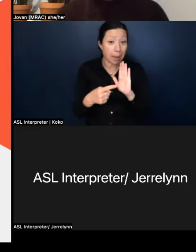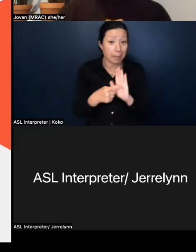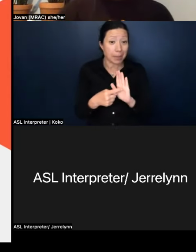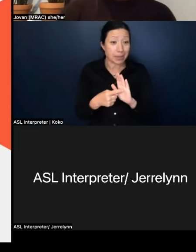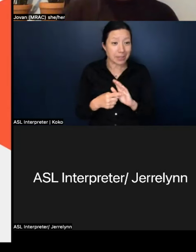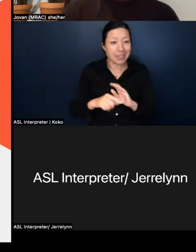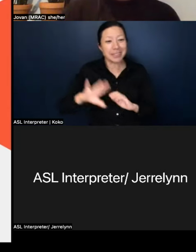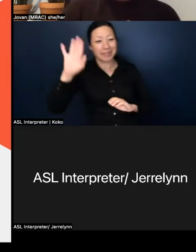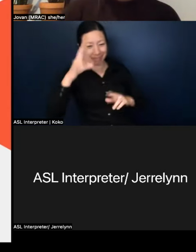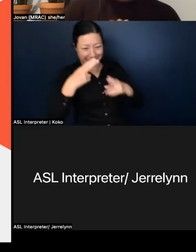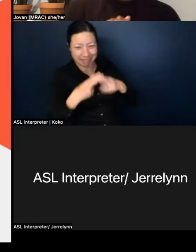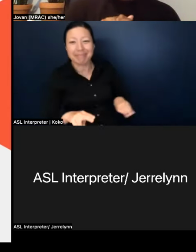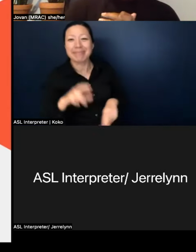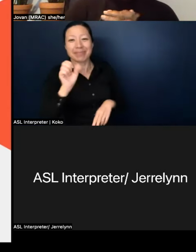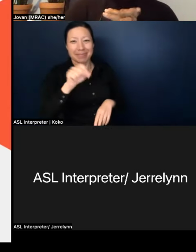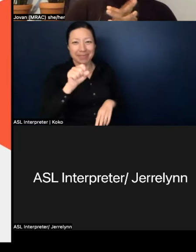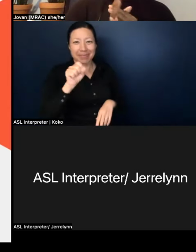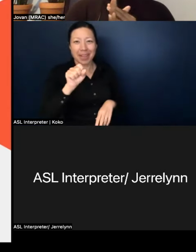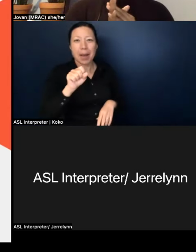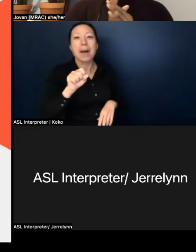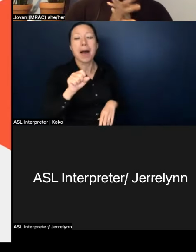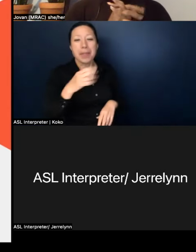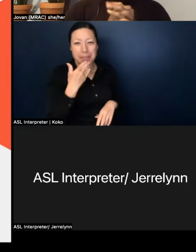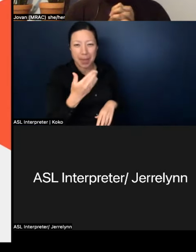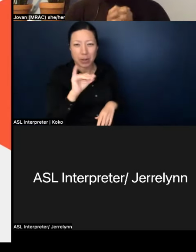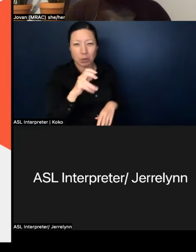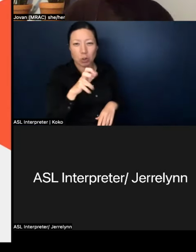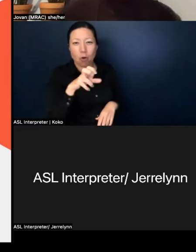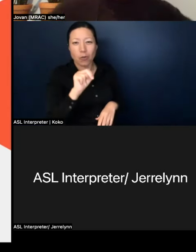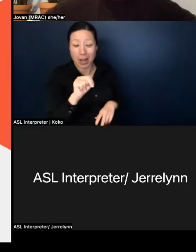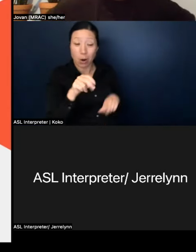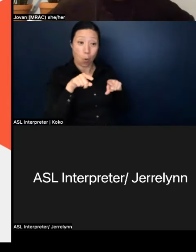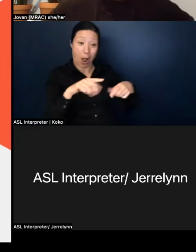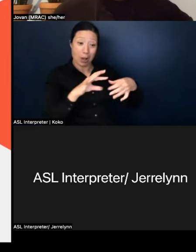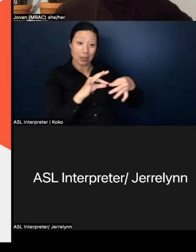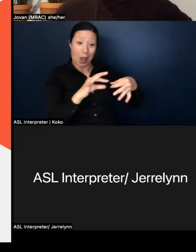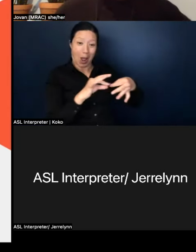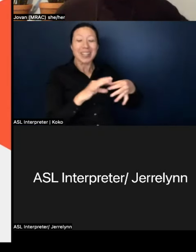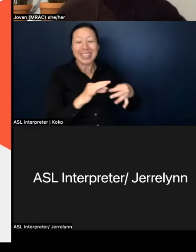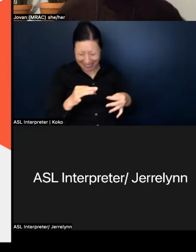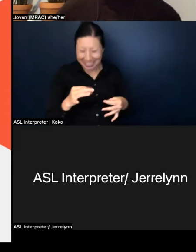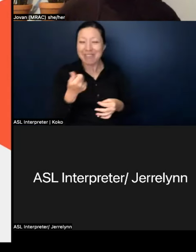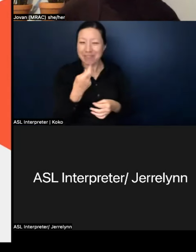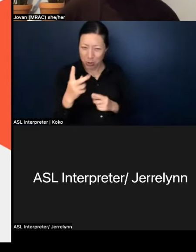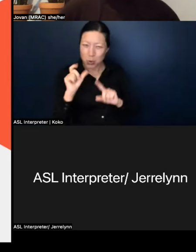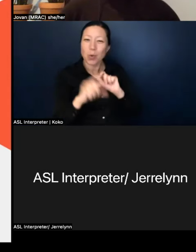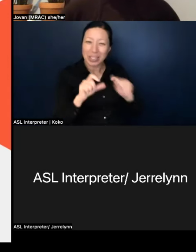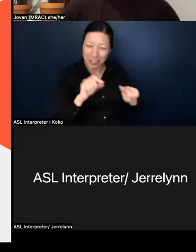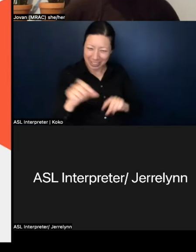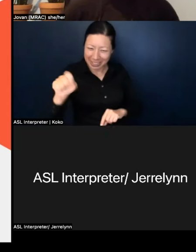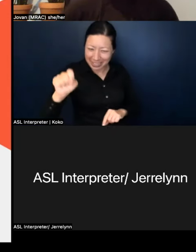a couple came in right as you were talking about this. - Okay, yeah. - [Mirella] So, the one here.